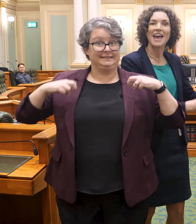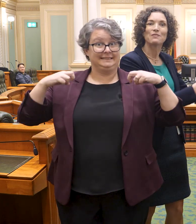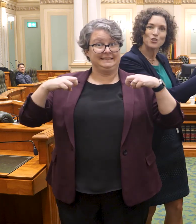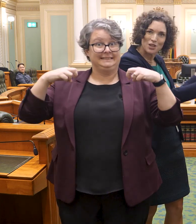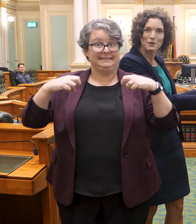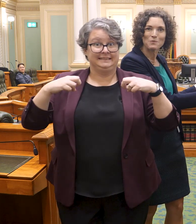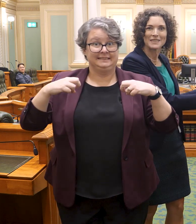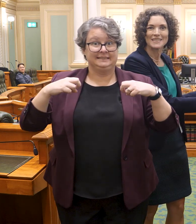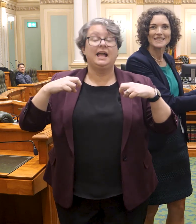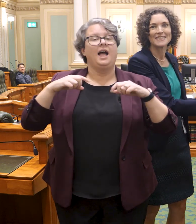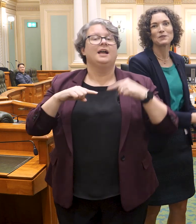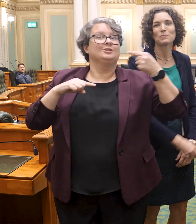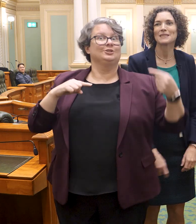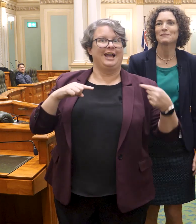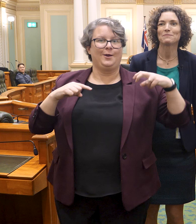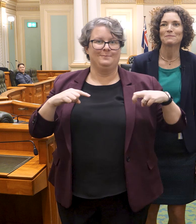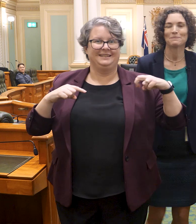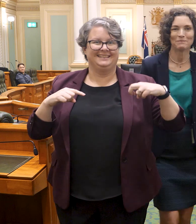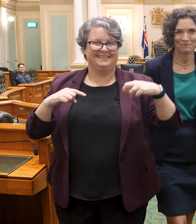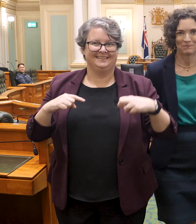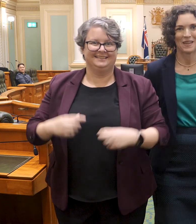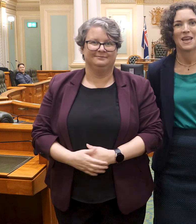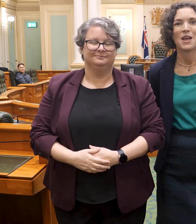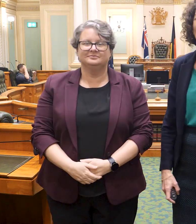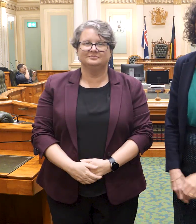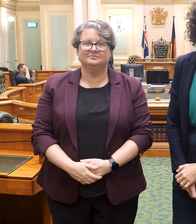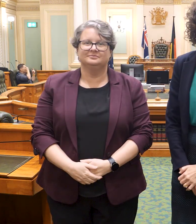and the shadow ministers sit opposite.